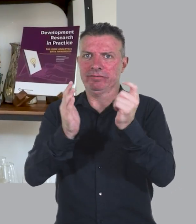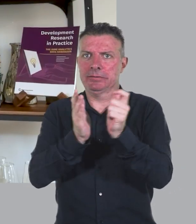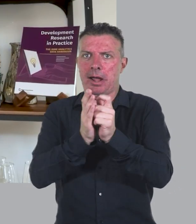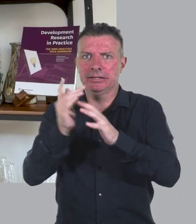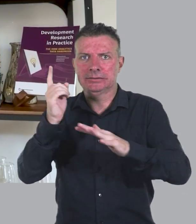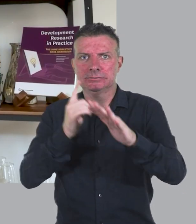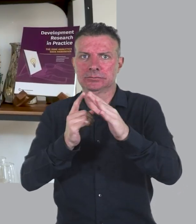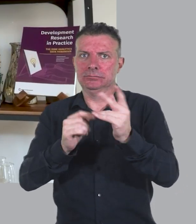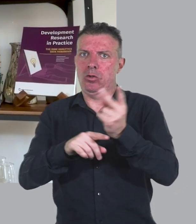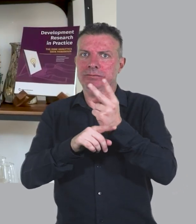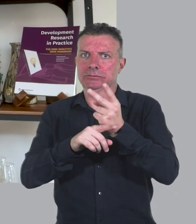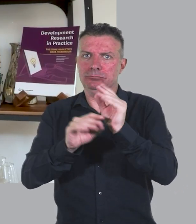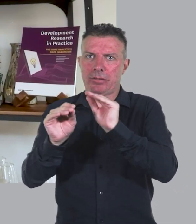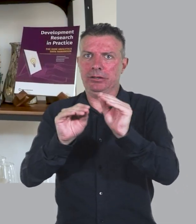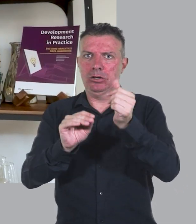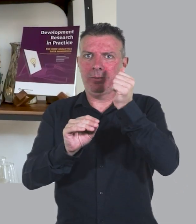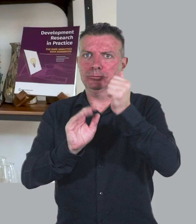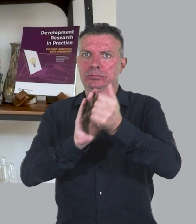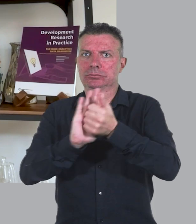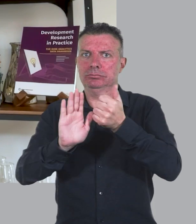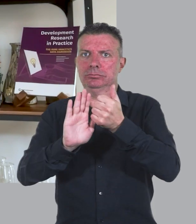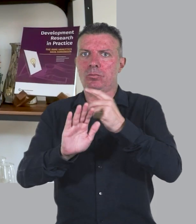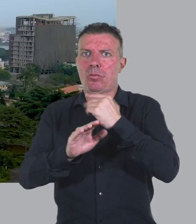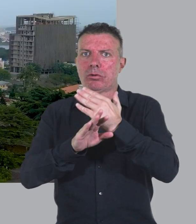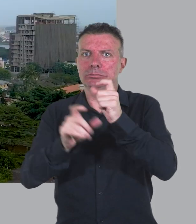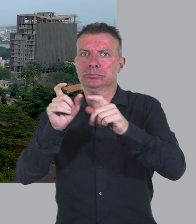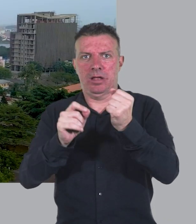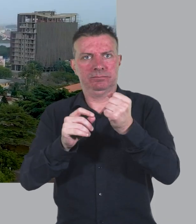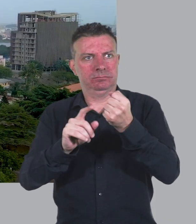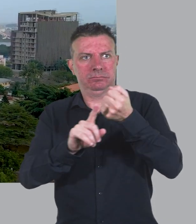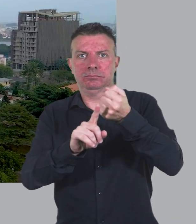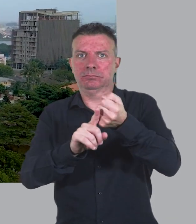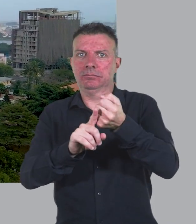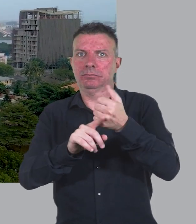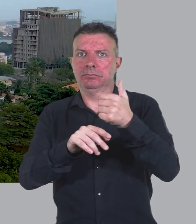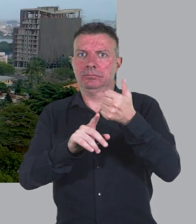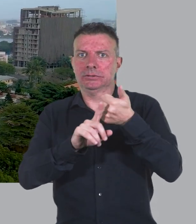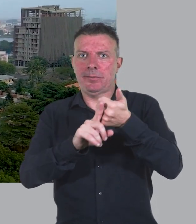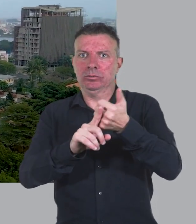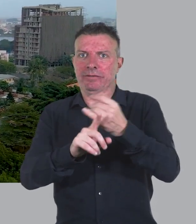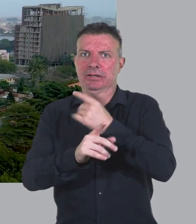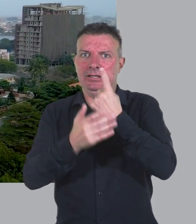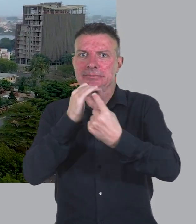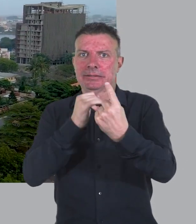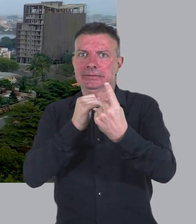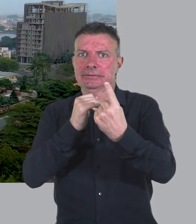knowledgeable workers, often have positive knock-on effects in competing independent clinics.